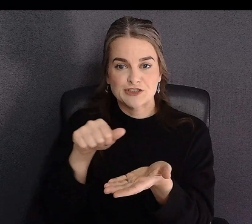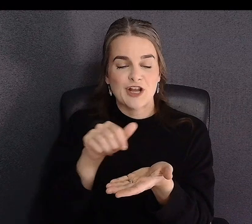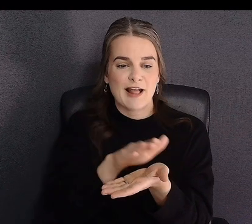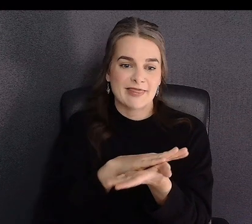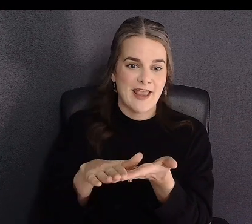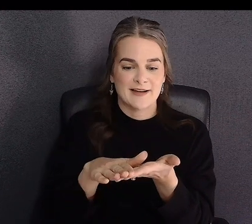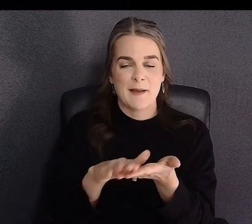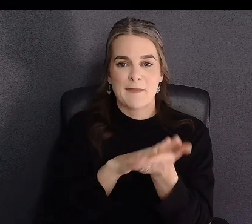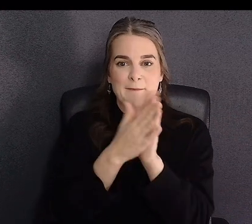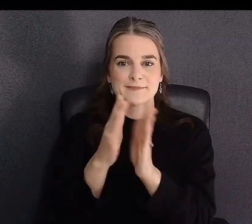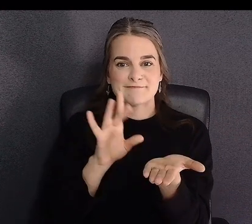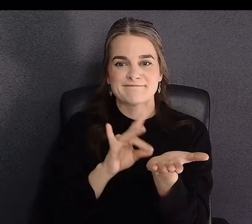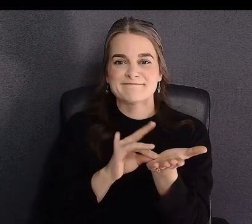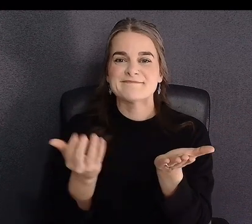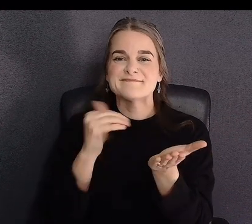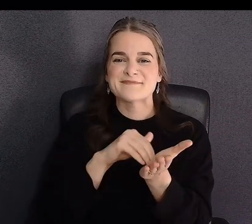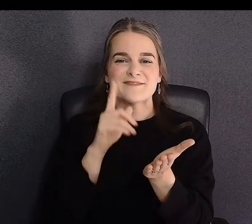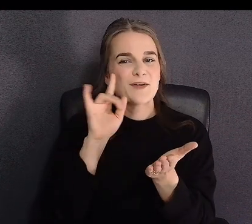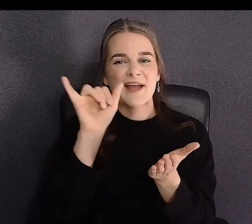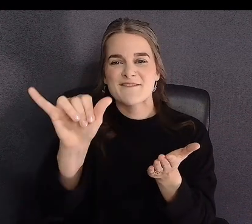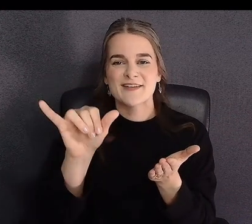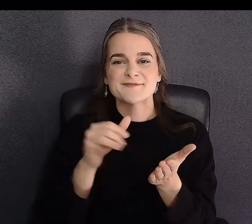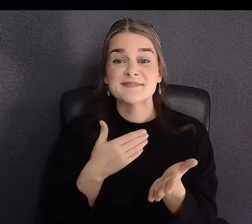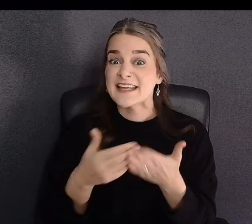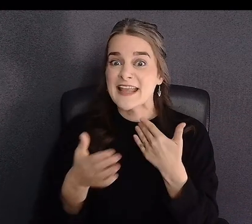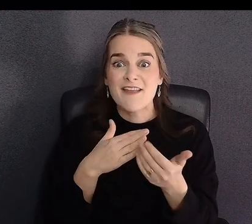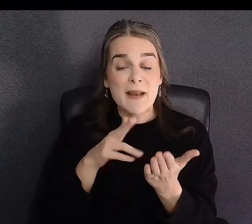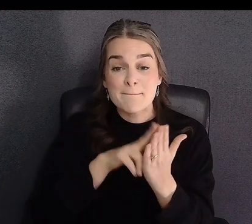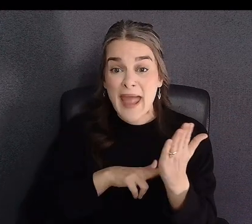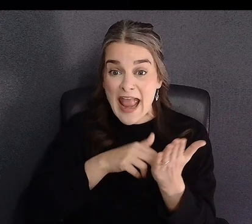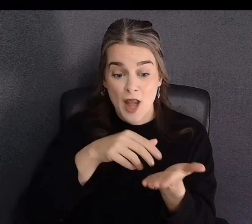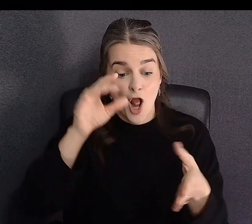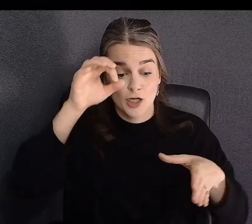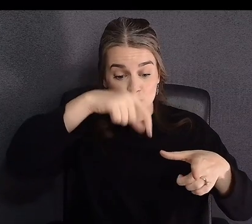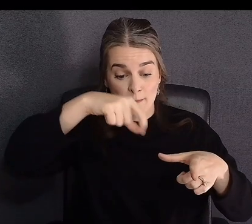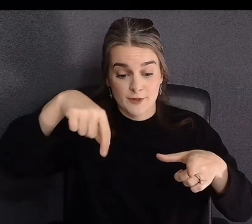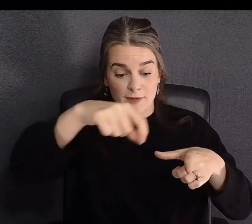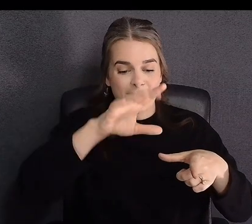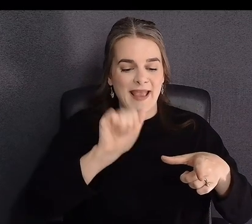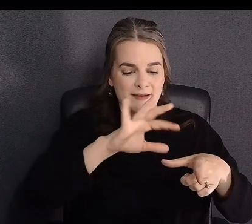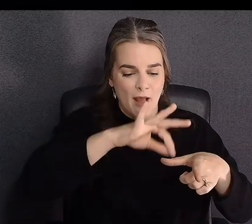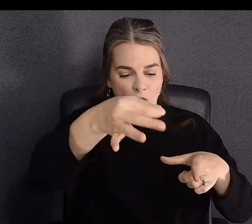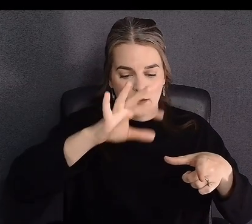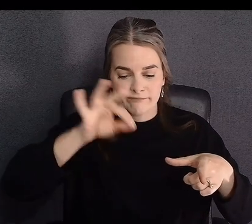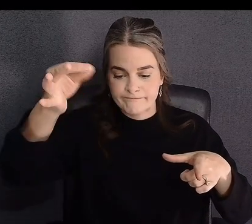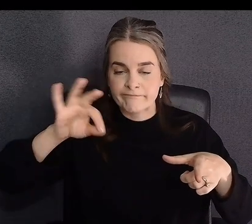Even paint you can peel off of it. Next is Coban tape.